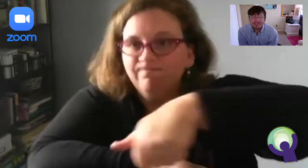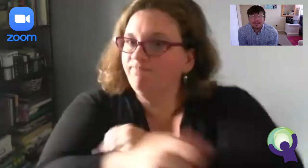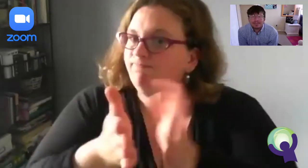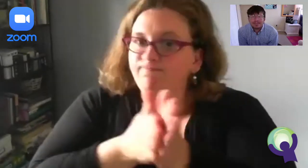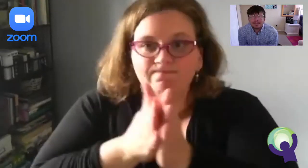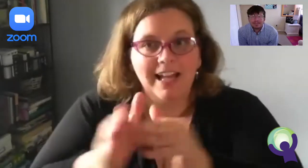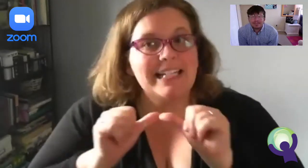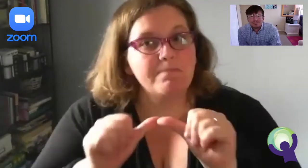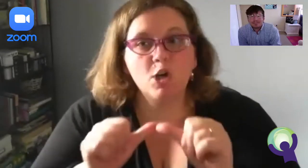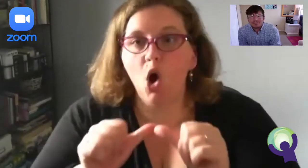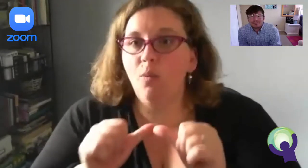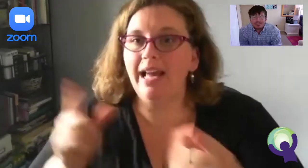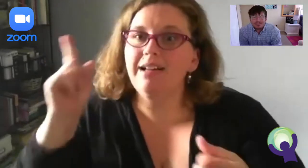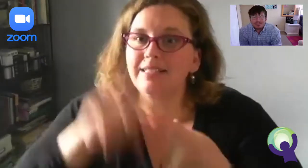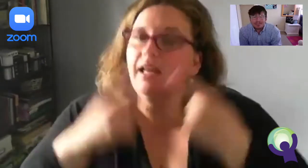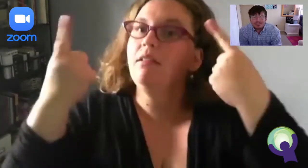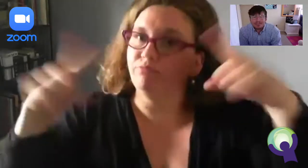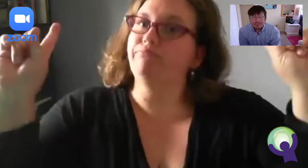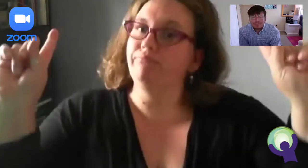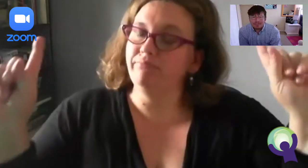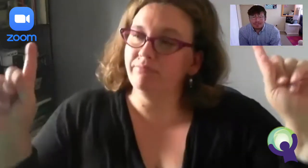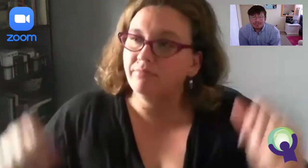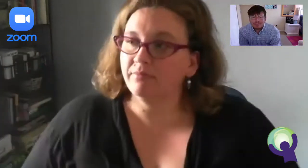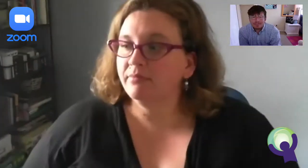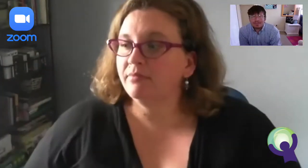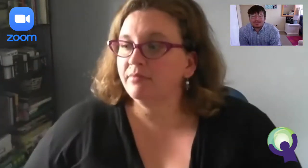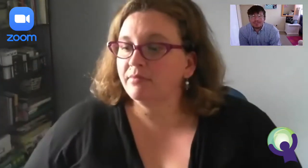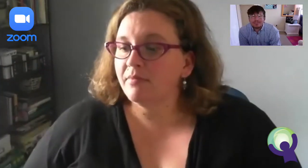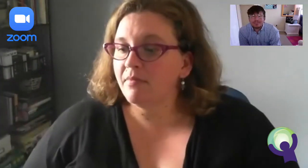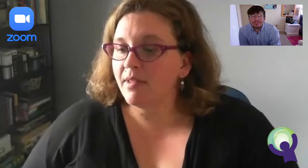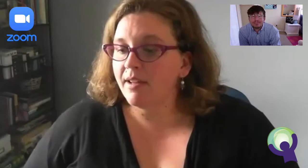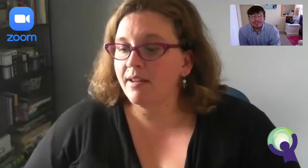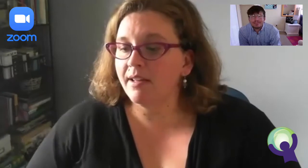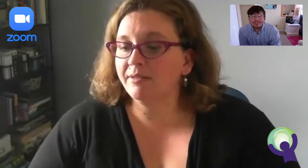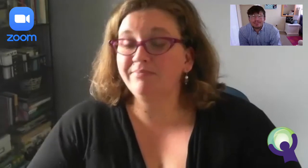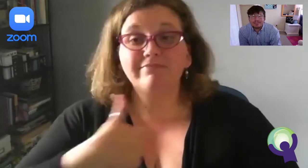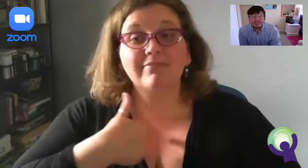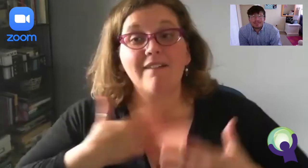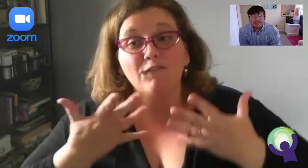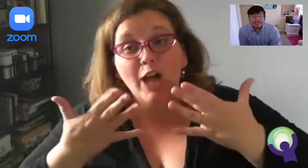me something to really want to roll up my sleeves and keep going until I'm successful.